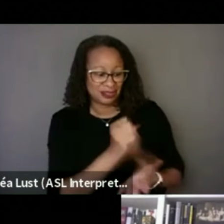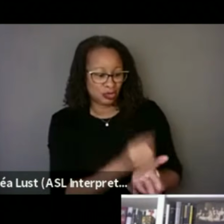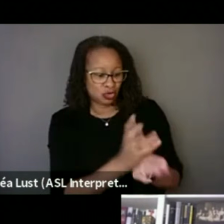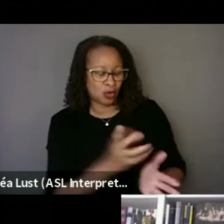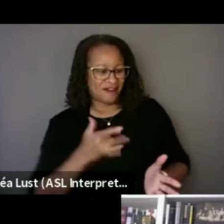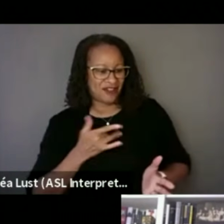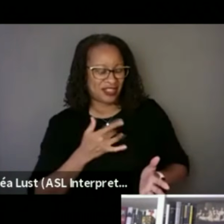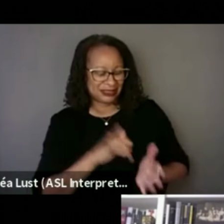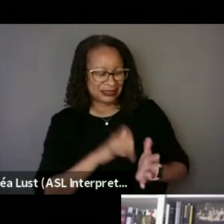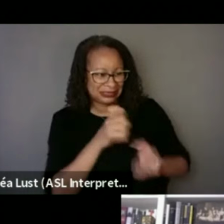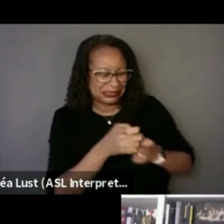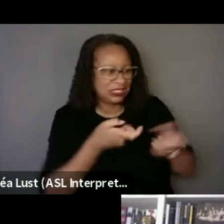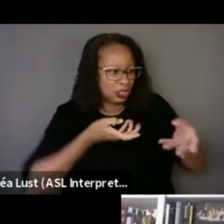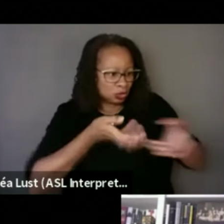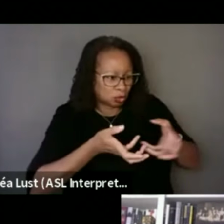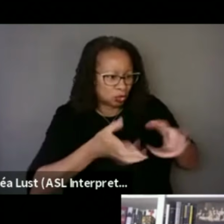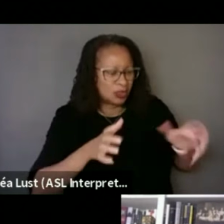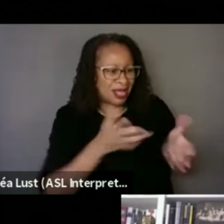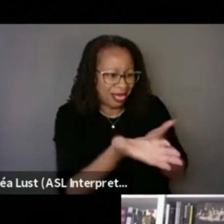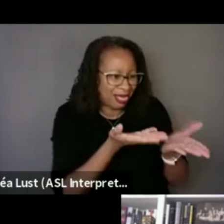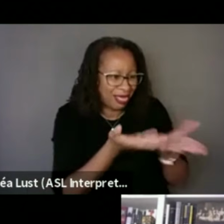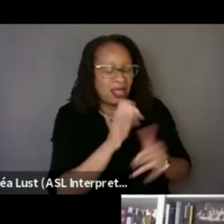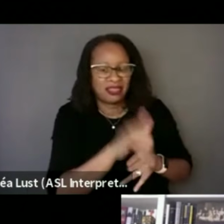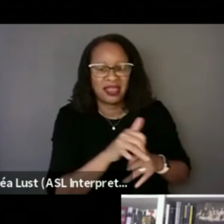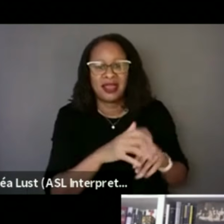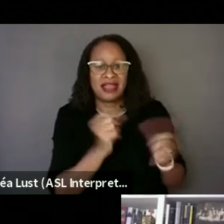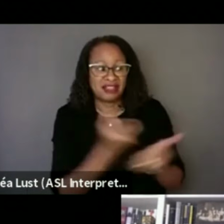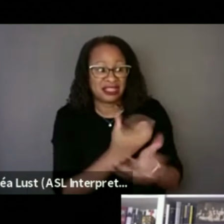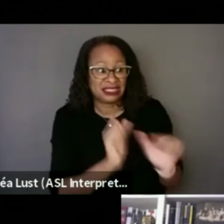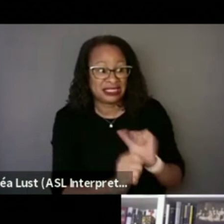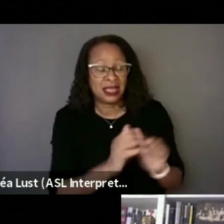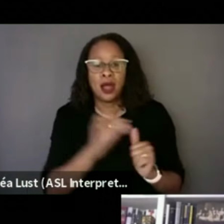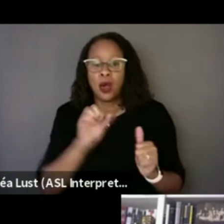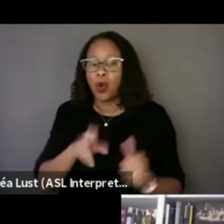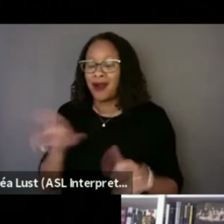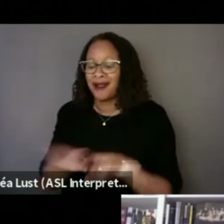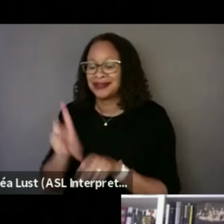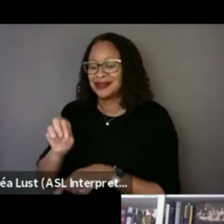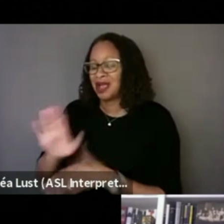till we shoot, everybody stays as it is. And you can't say, well,